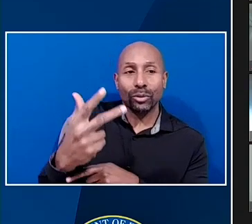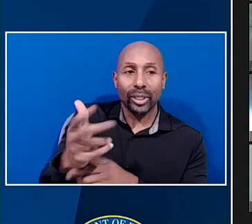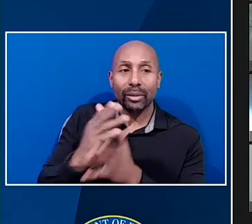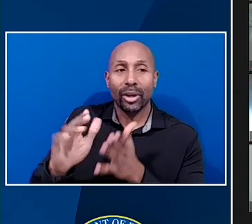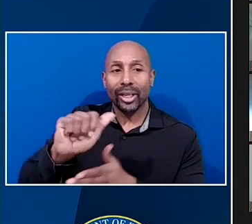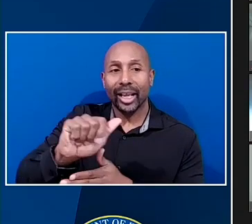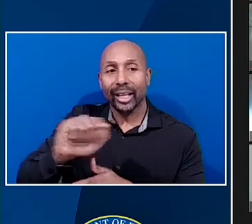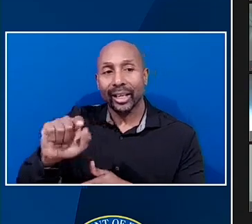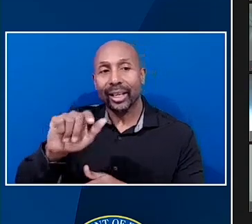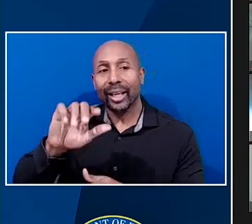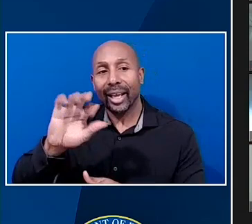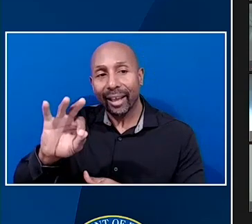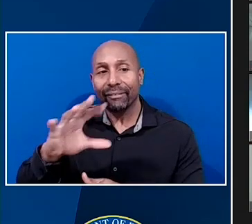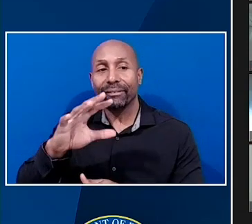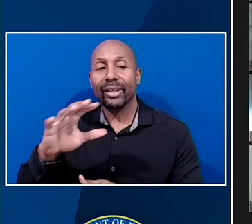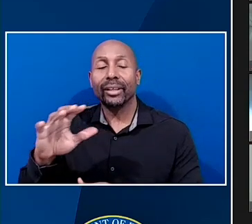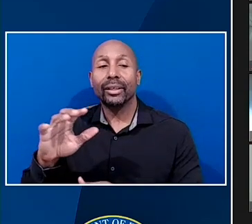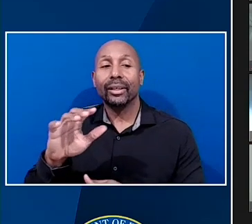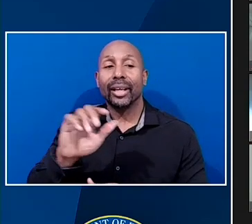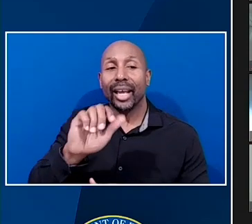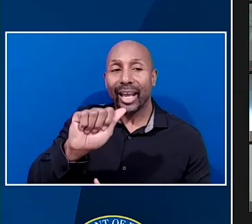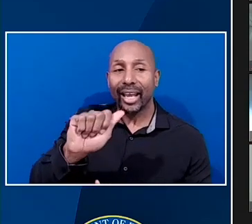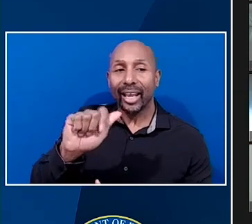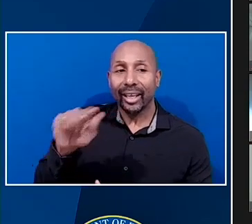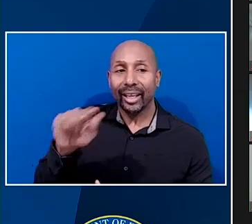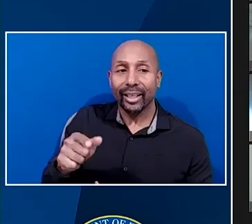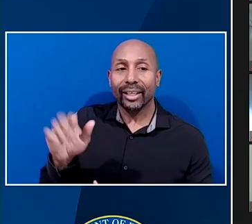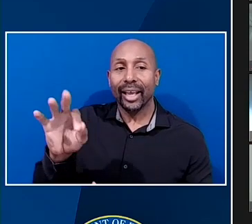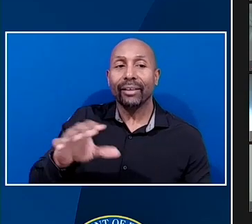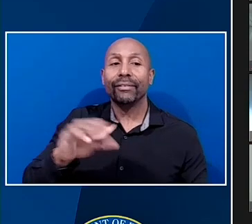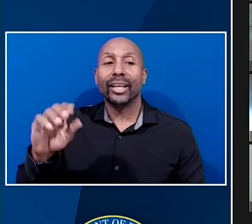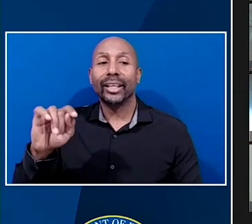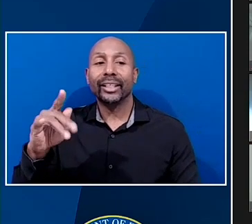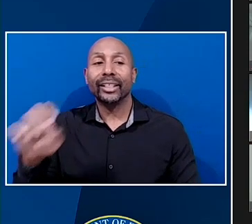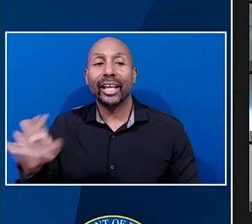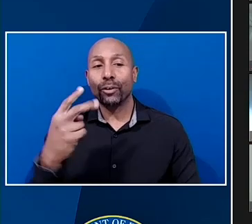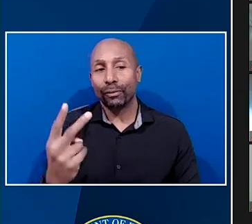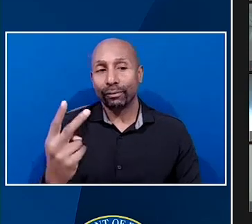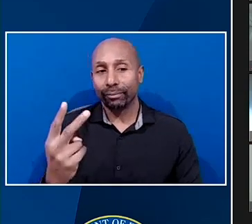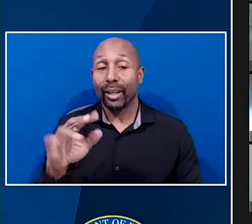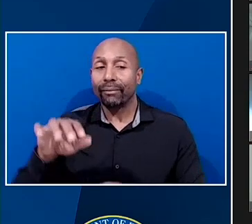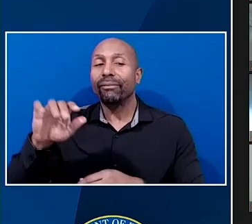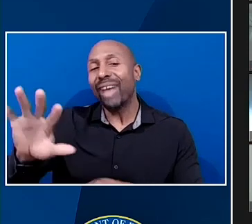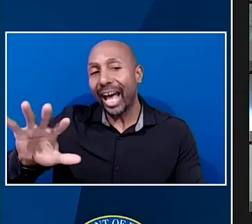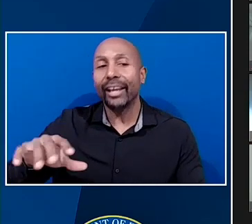DC? Alright. DC is not in yet.